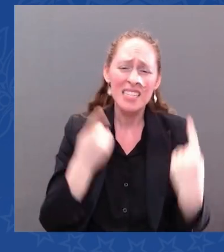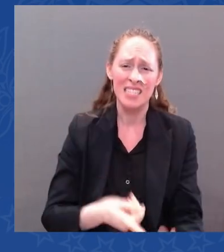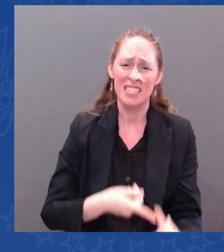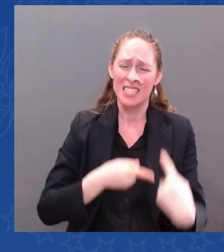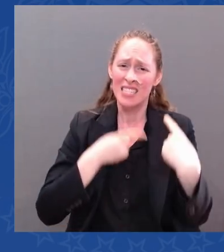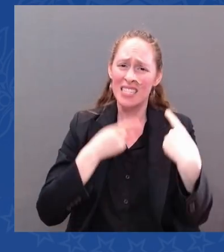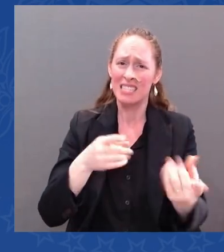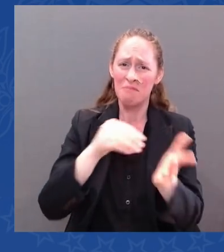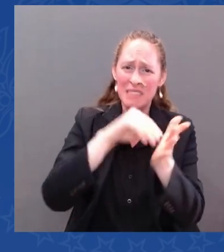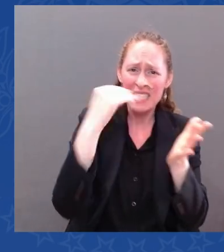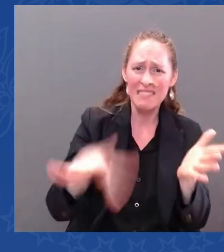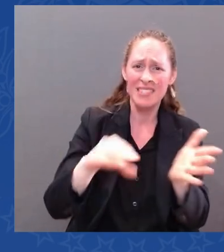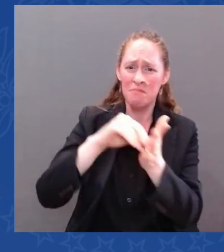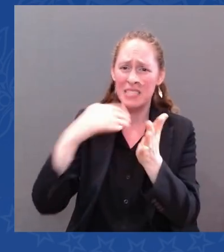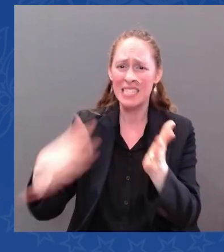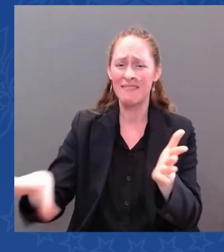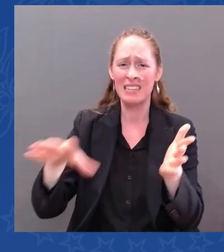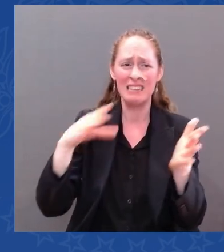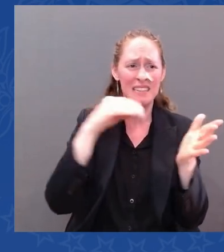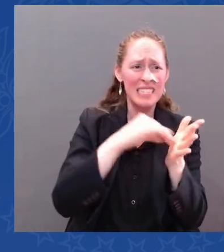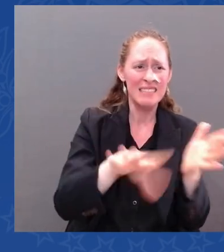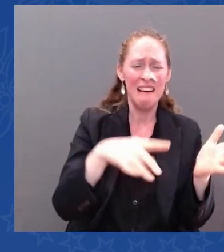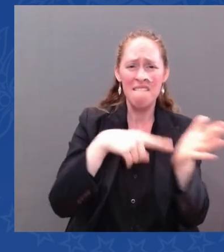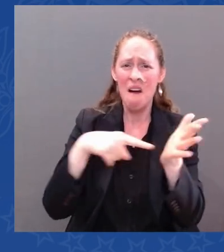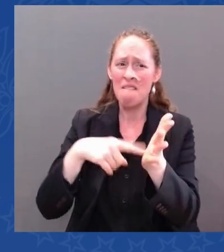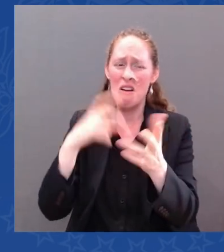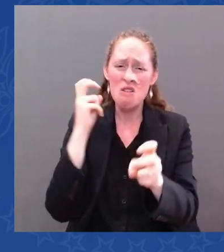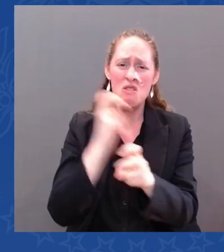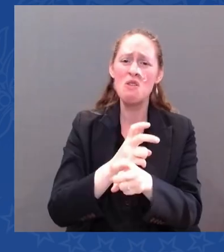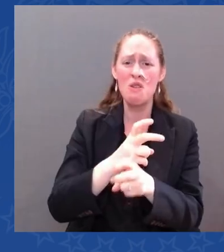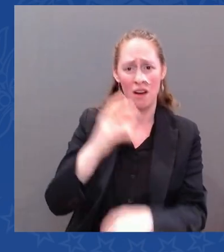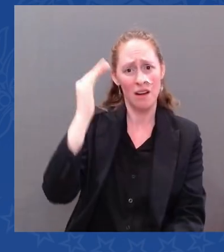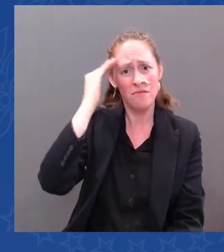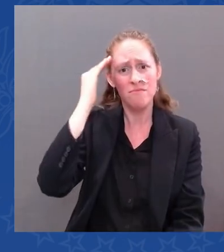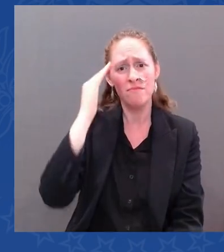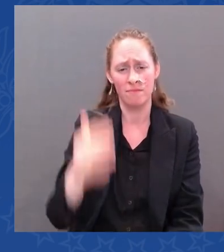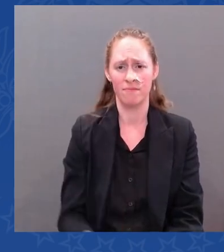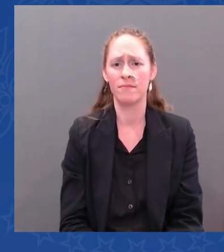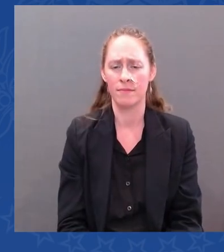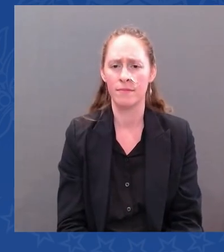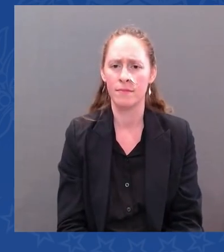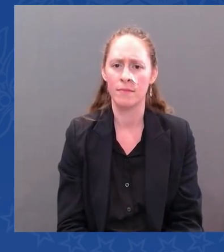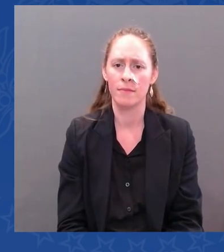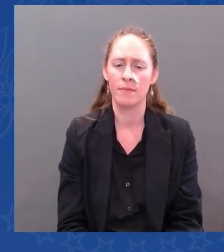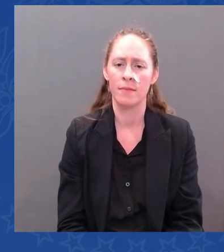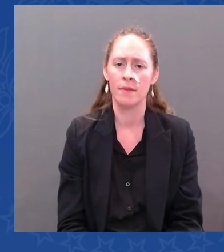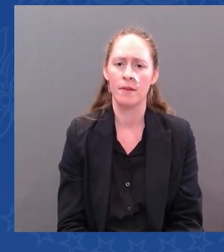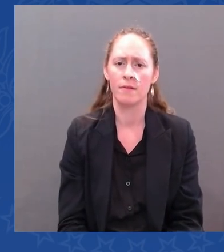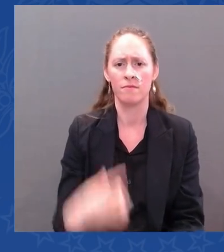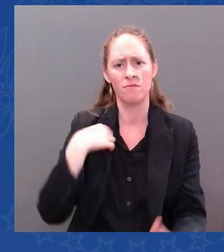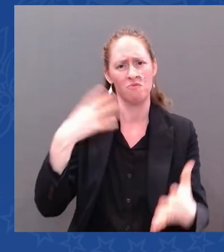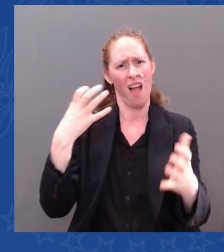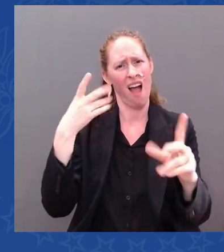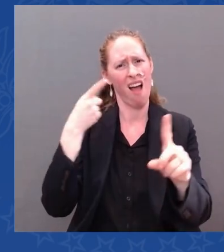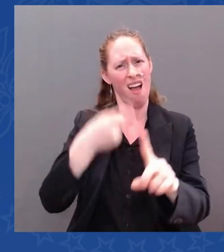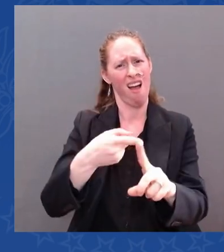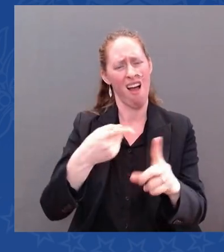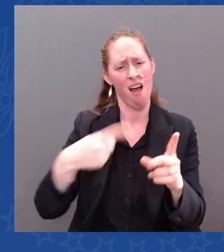And it's underscored that America is a great place to invest. Intel is investing $20 million --